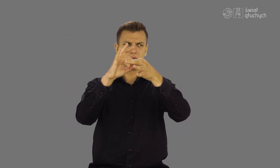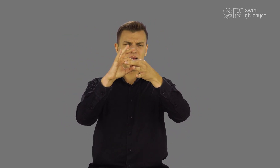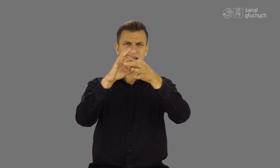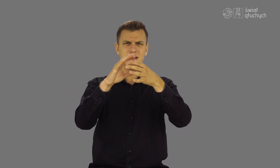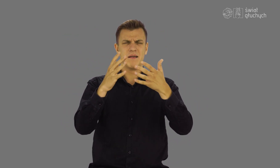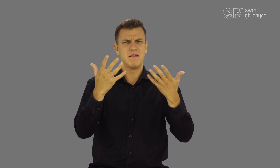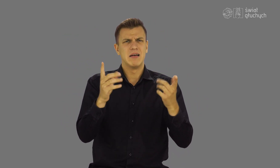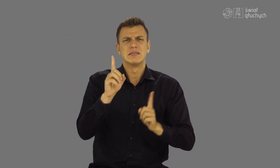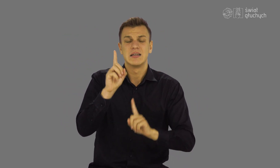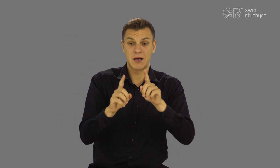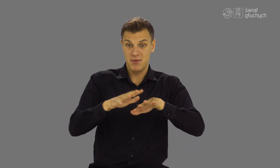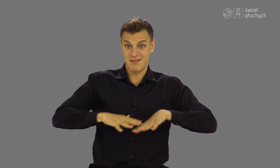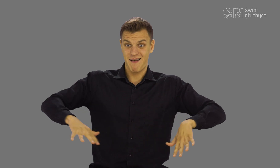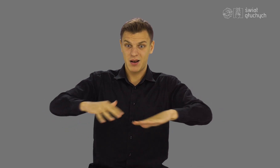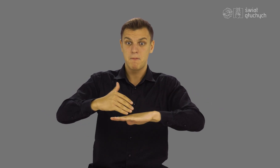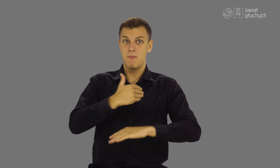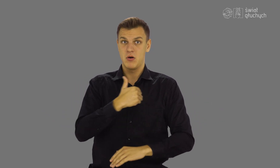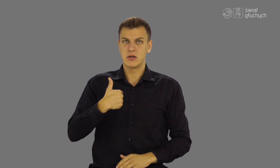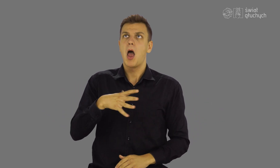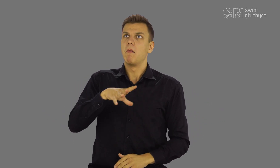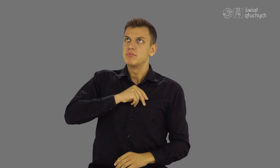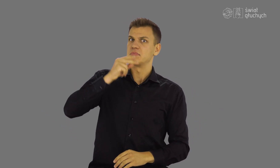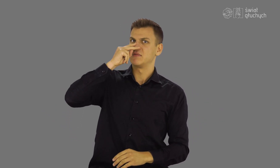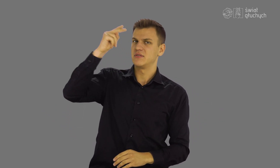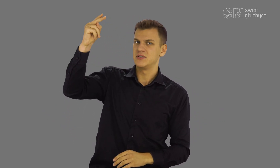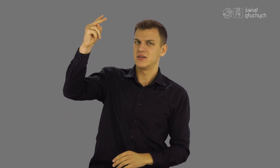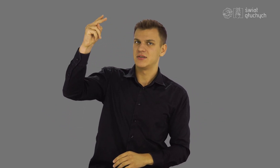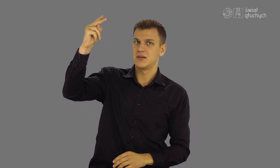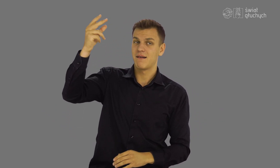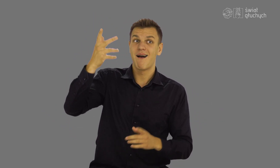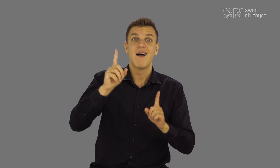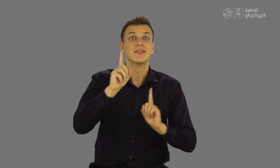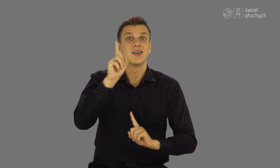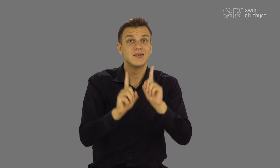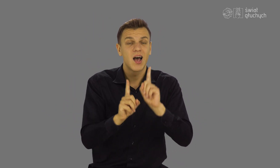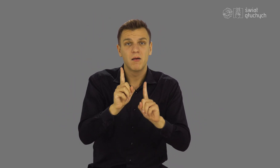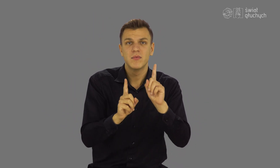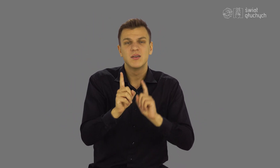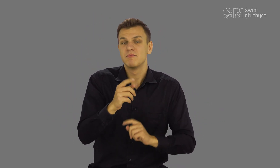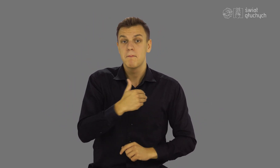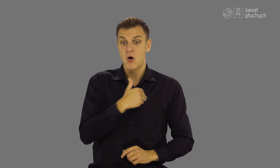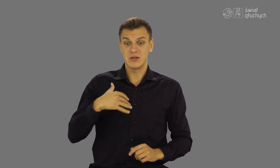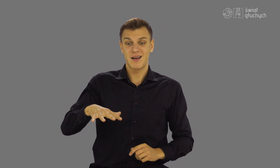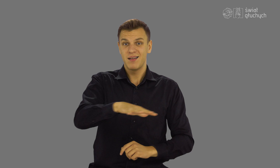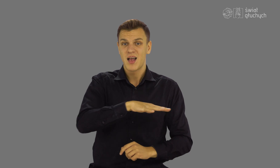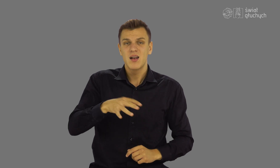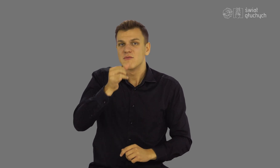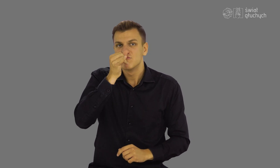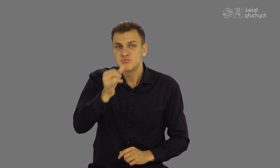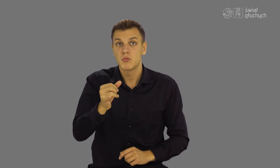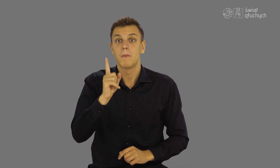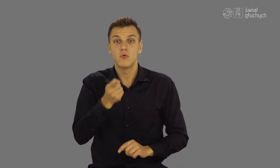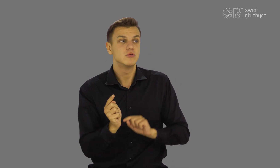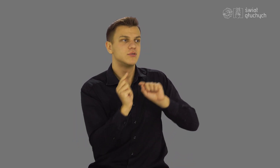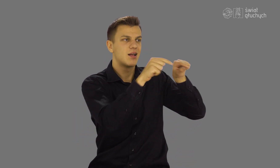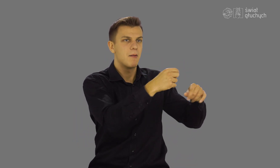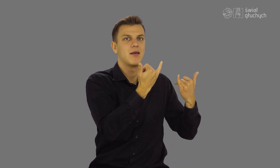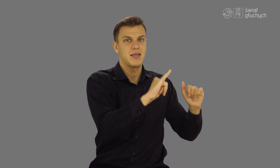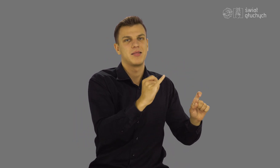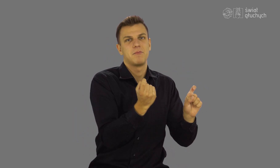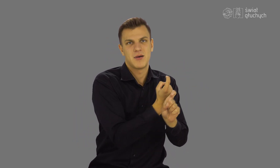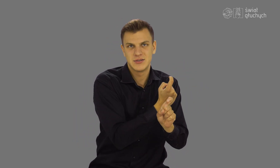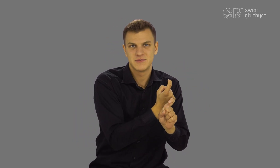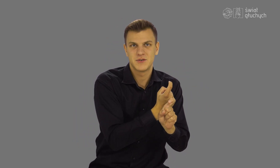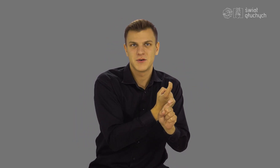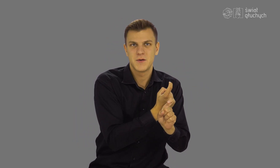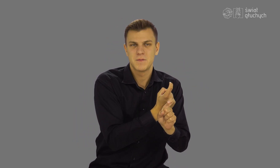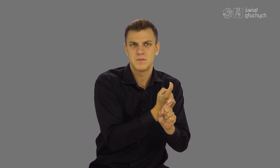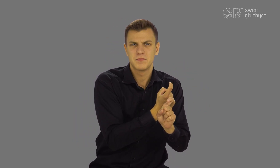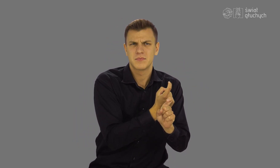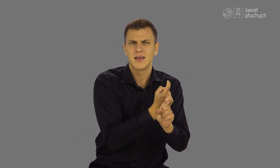and some of them we can observe in Poland in June and July.